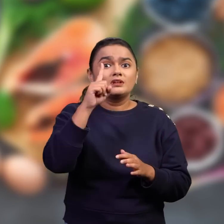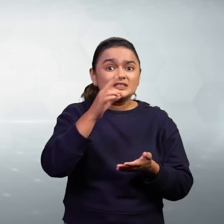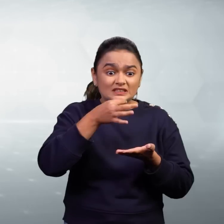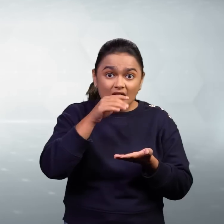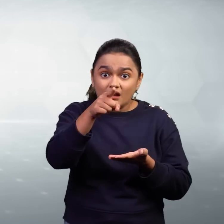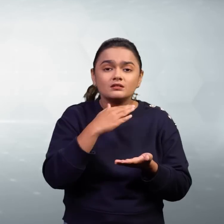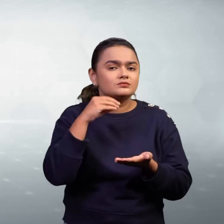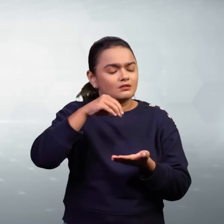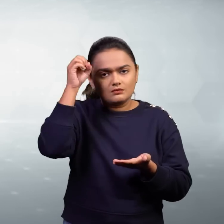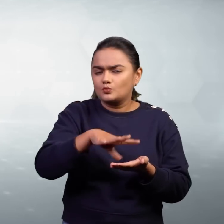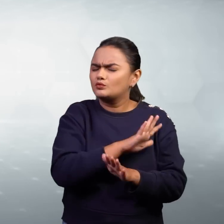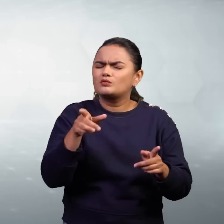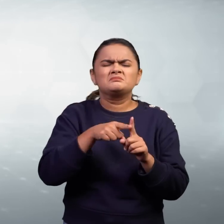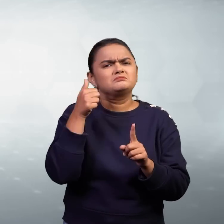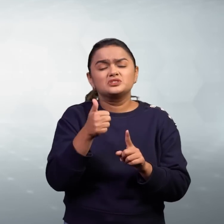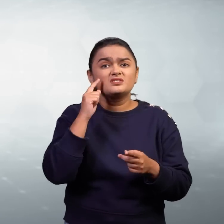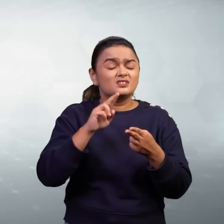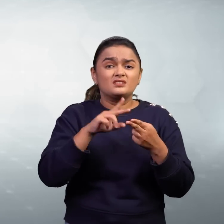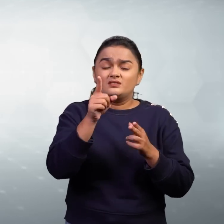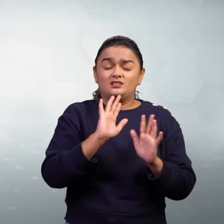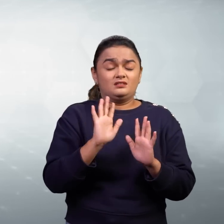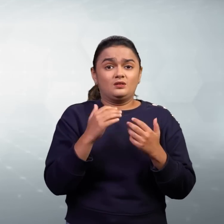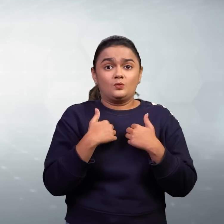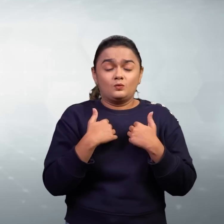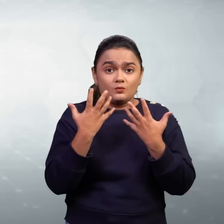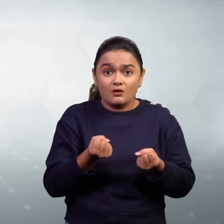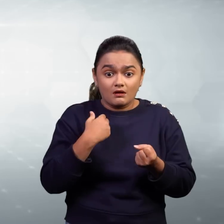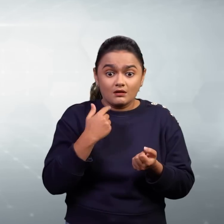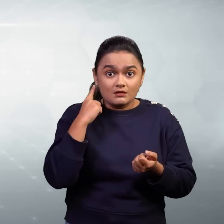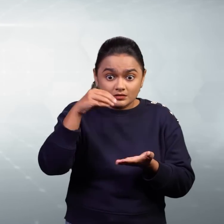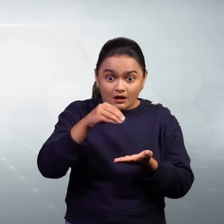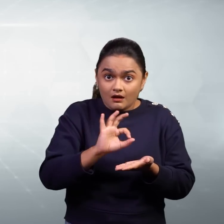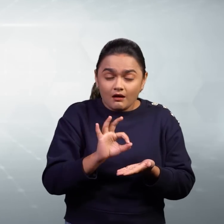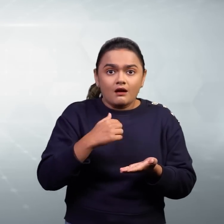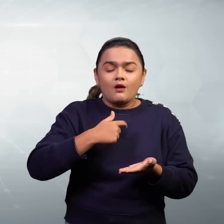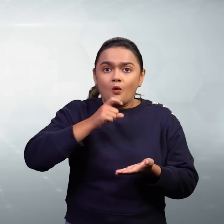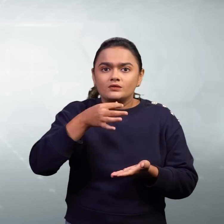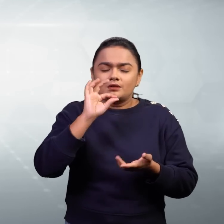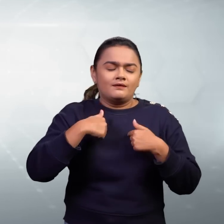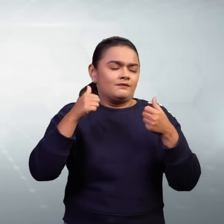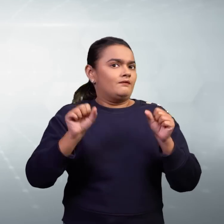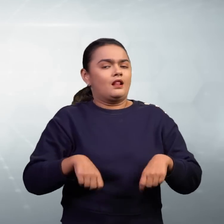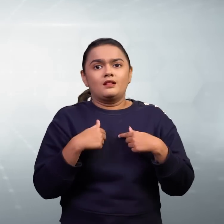It is best to drink tea without sugar. If you feel you can't drink tea or coffee without sugar,